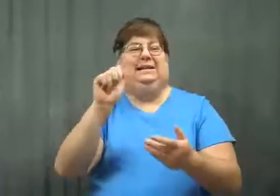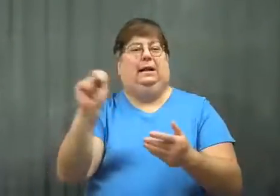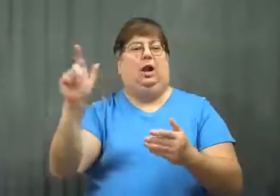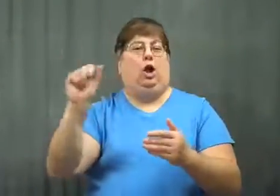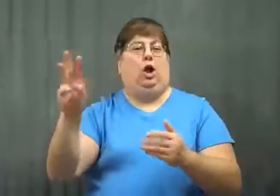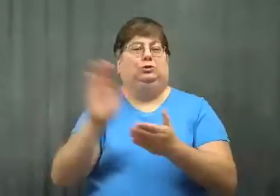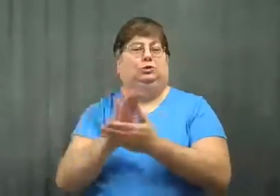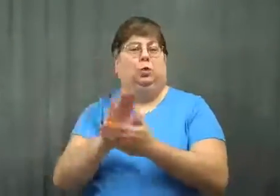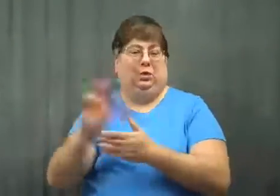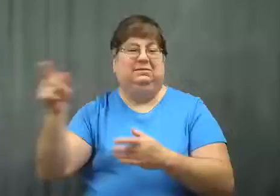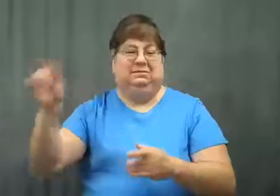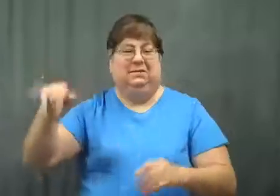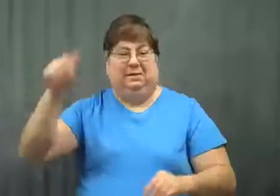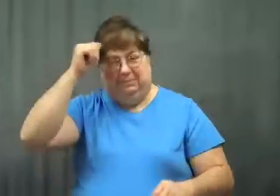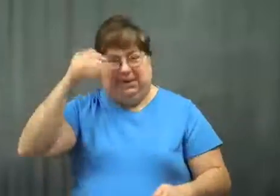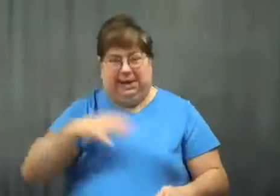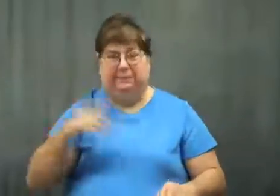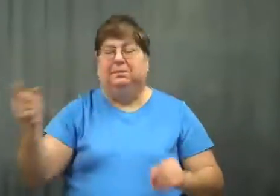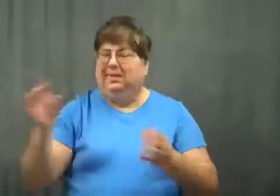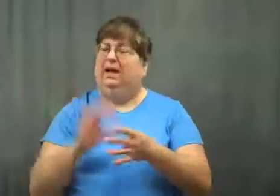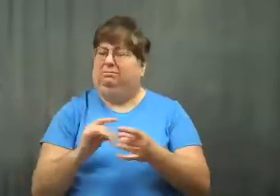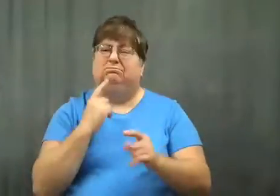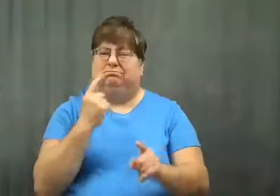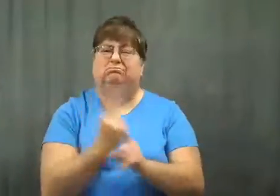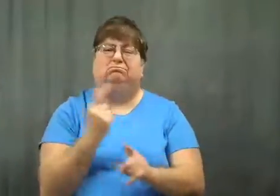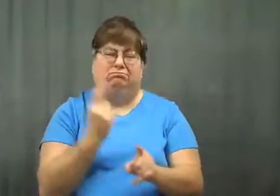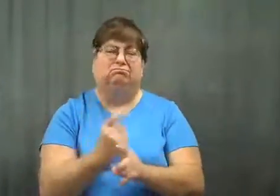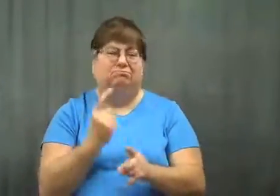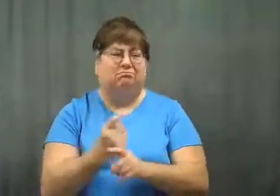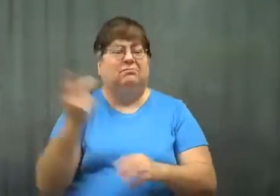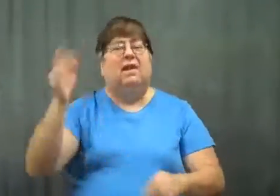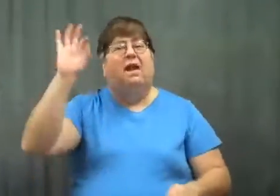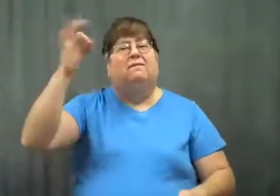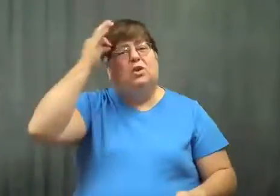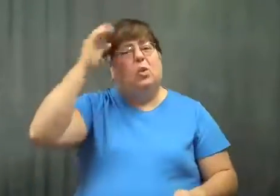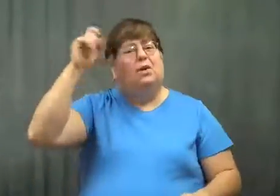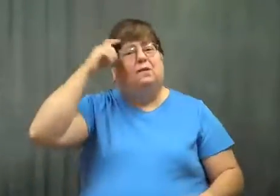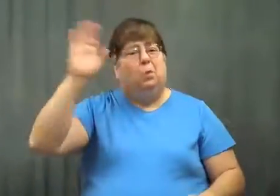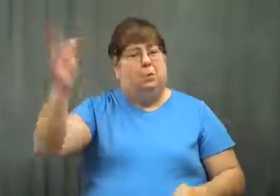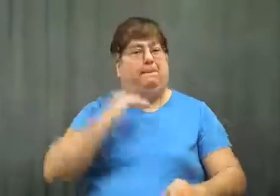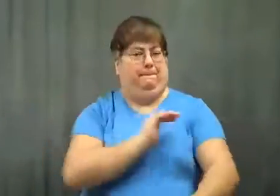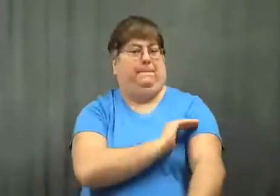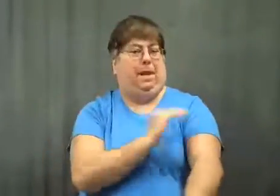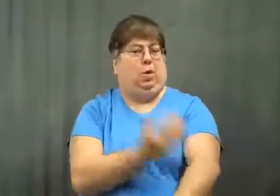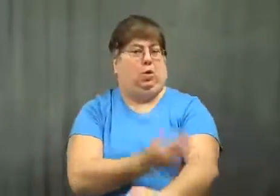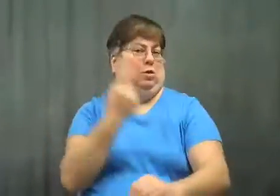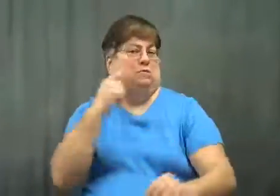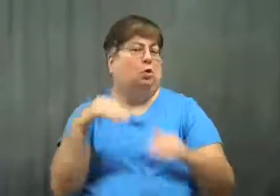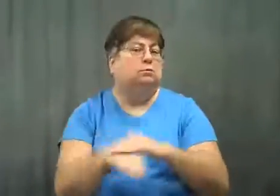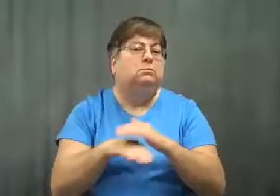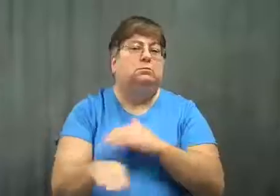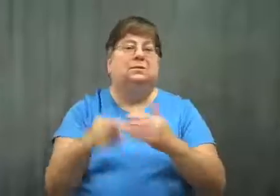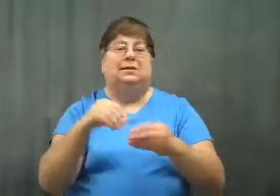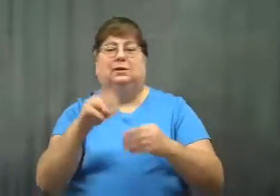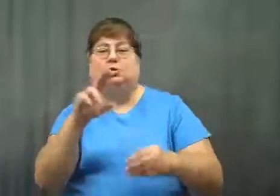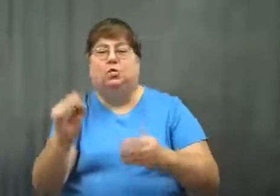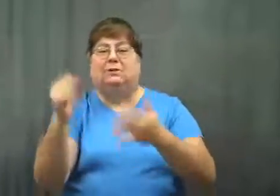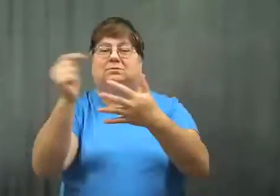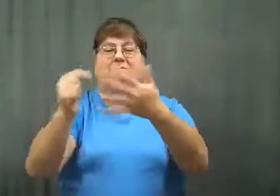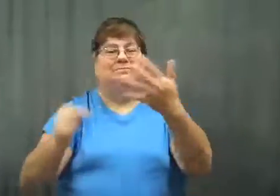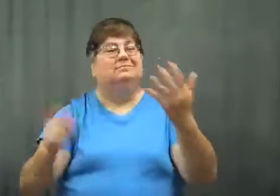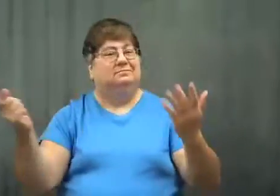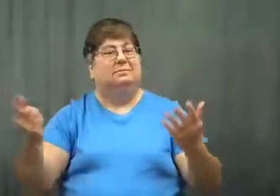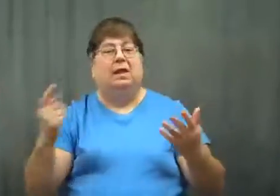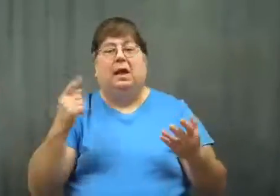the law school said federal government has the authority to regulate immigration in order